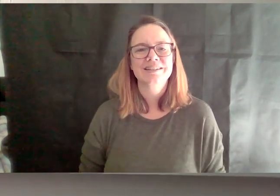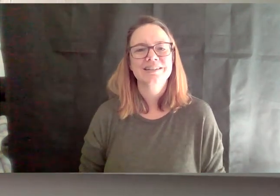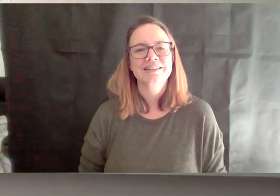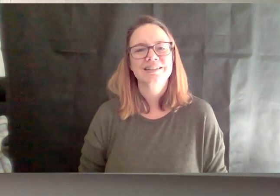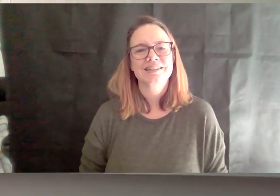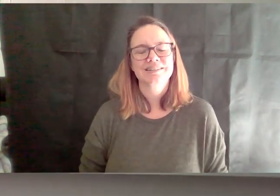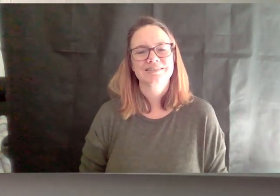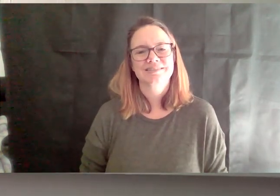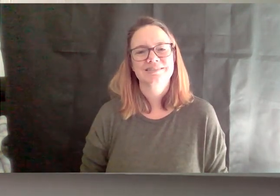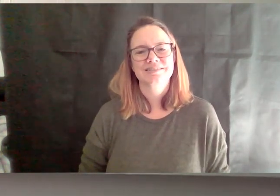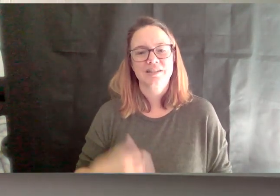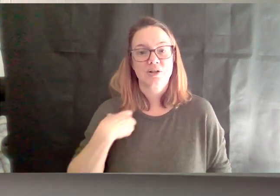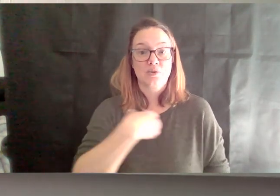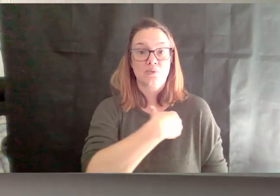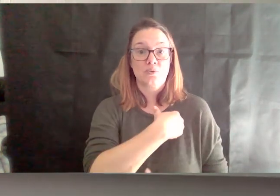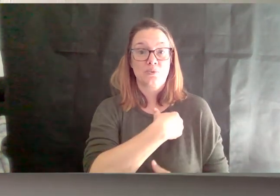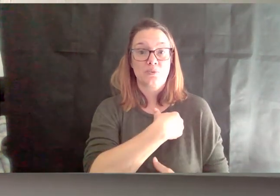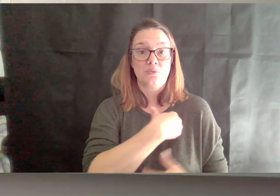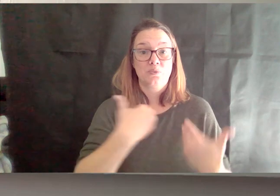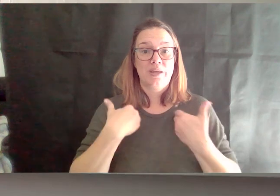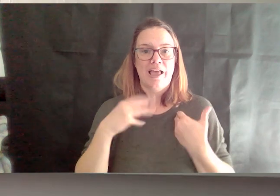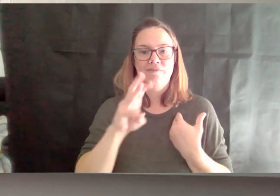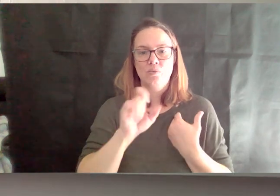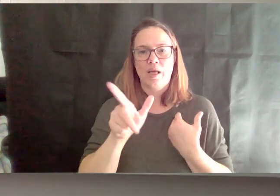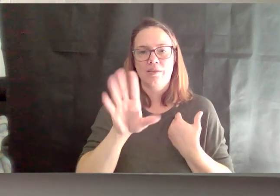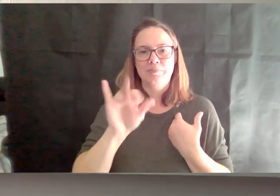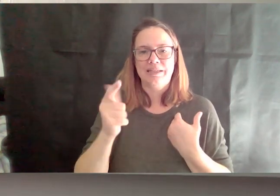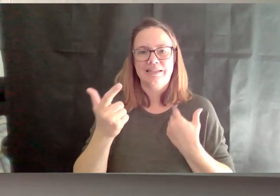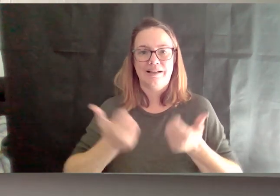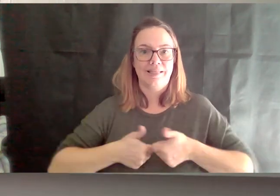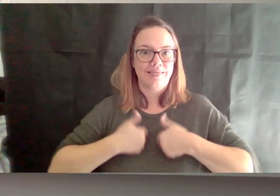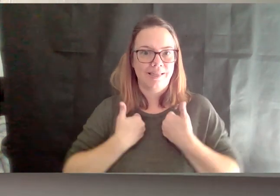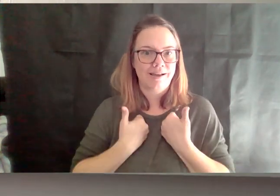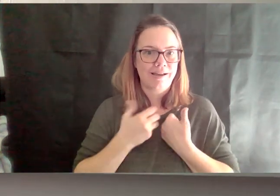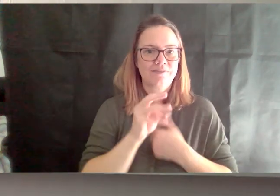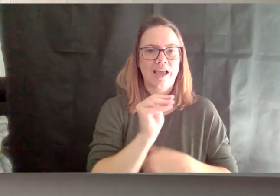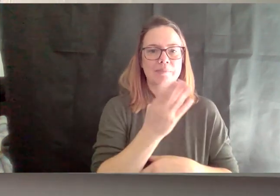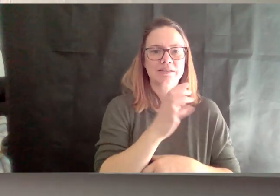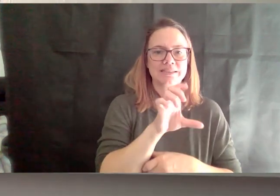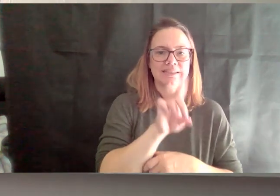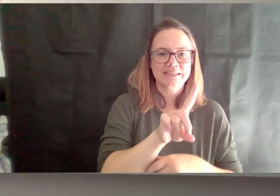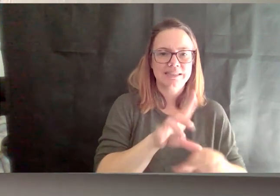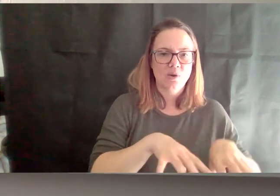hosted by the Mental Health Center of Denver and Cigna. Make sure you go to our web page to subscribe